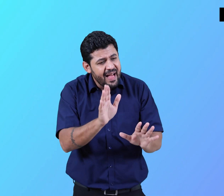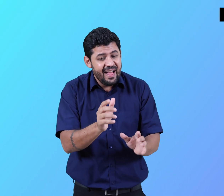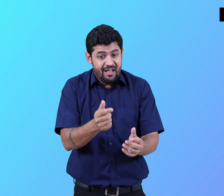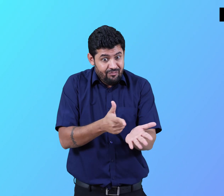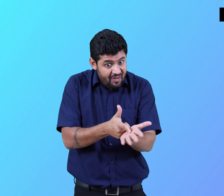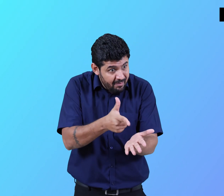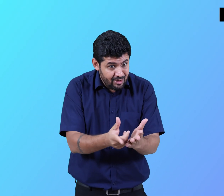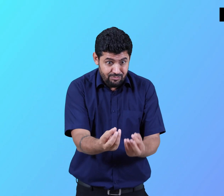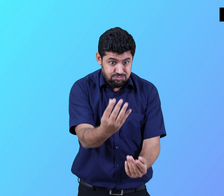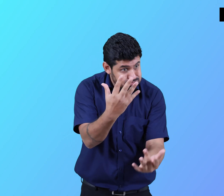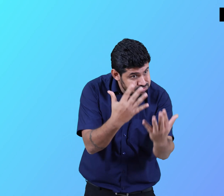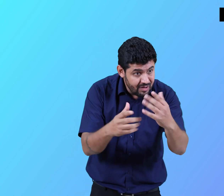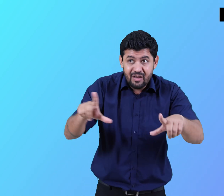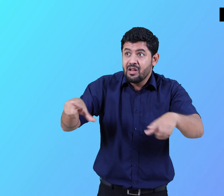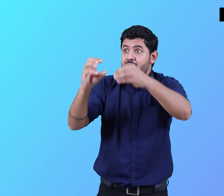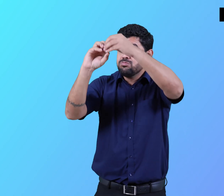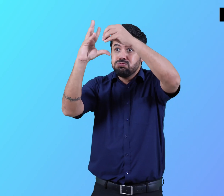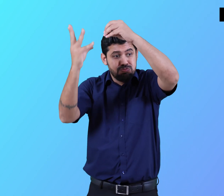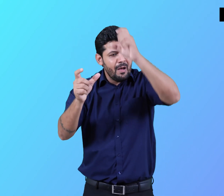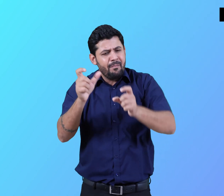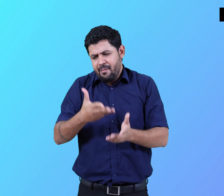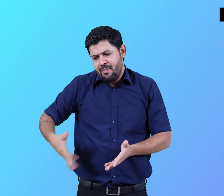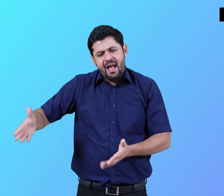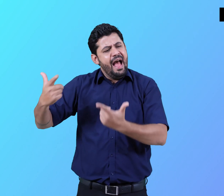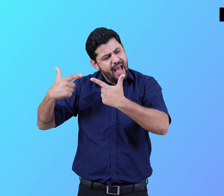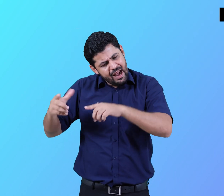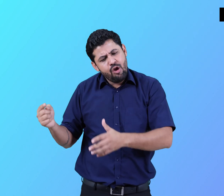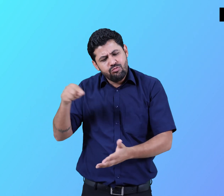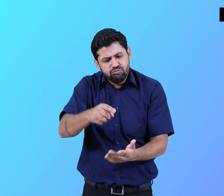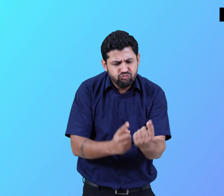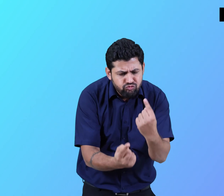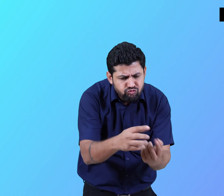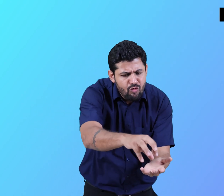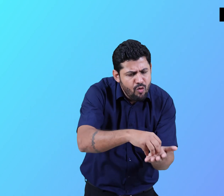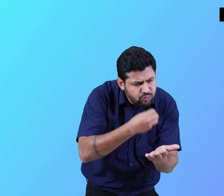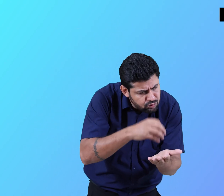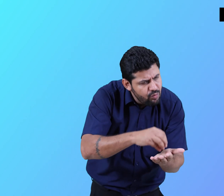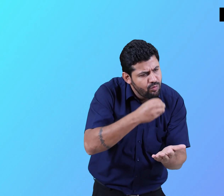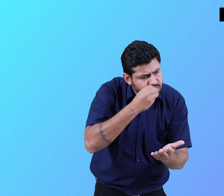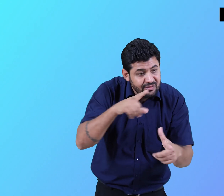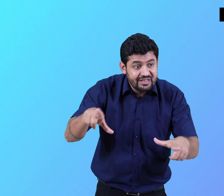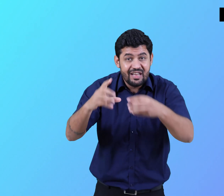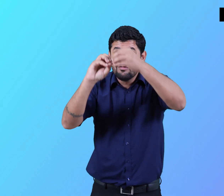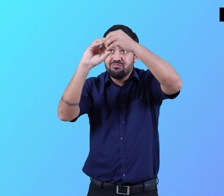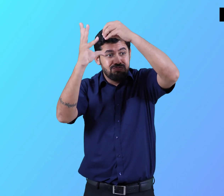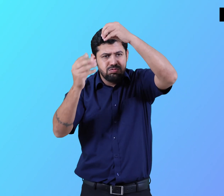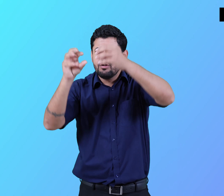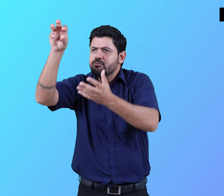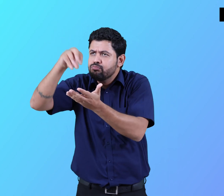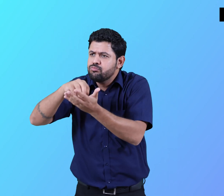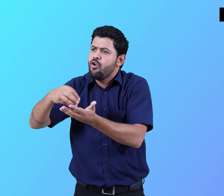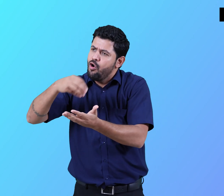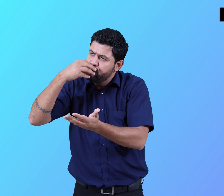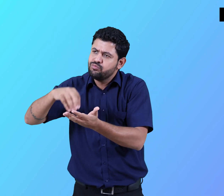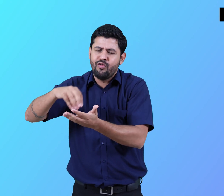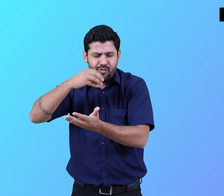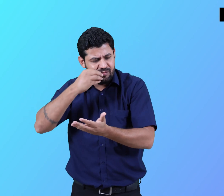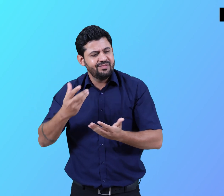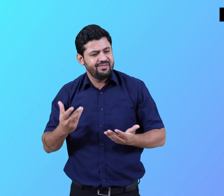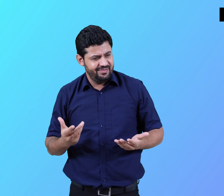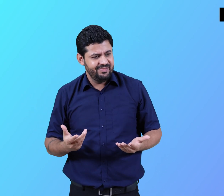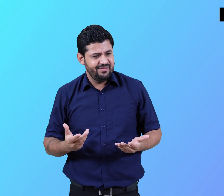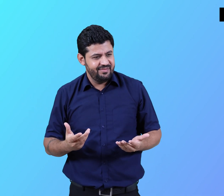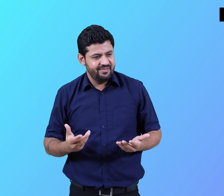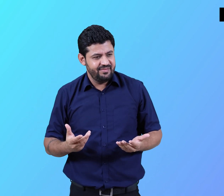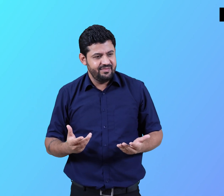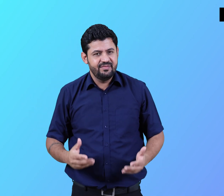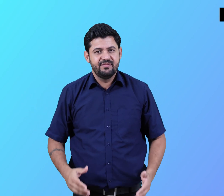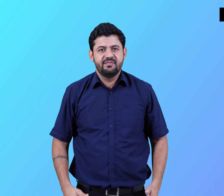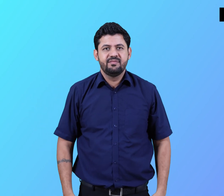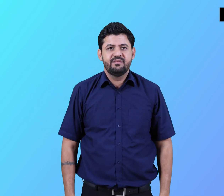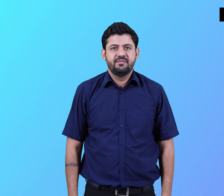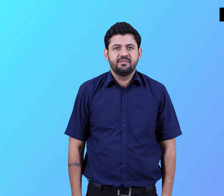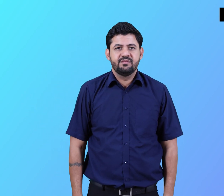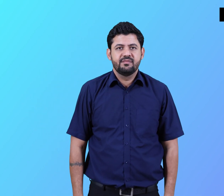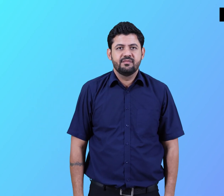That year is Jubilee. It will be a holy time for you. During that year, you may eat only what the land produces on its own.